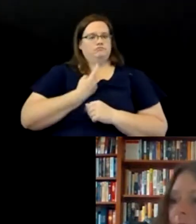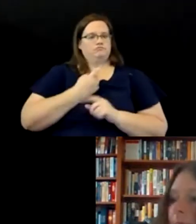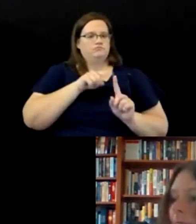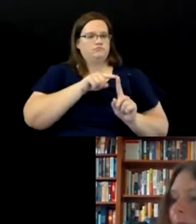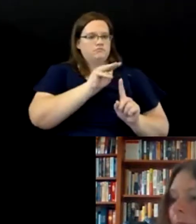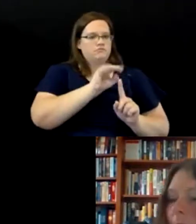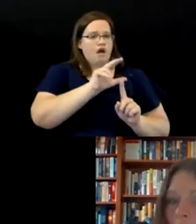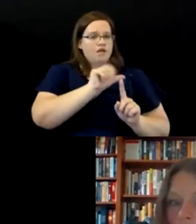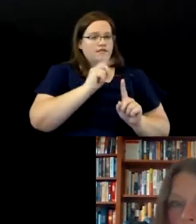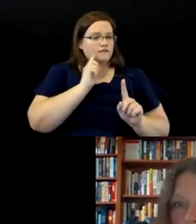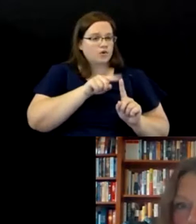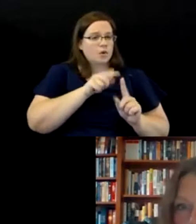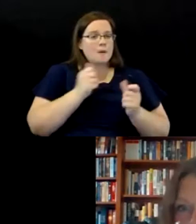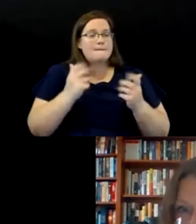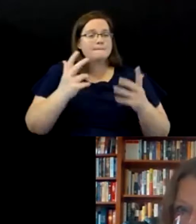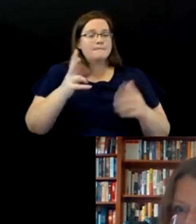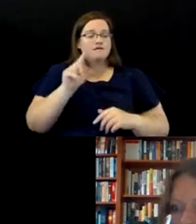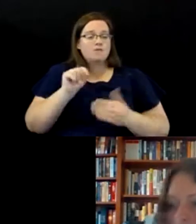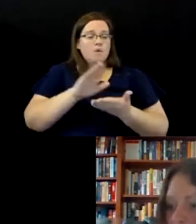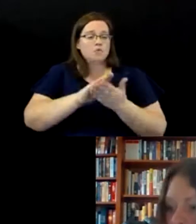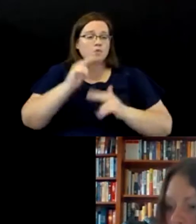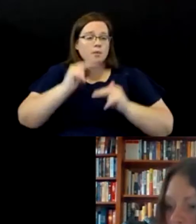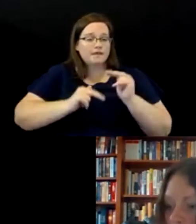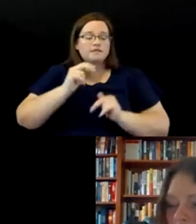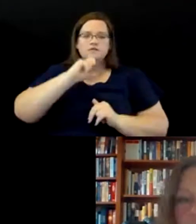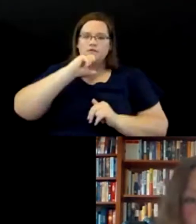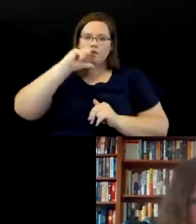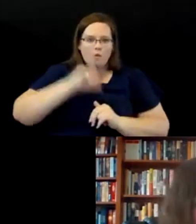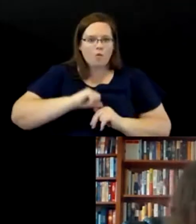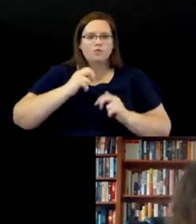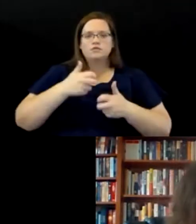that many Vermont school buildings are old and have problems such as no or